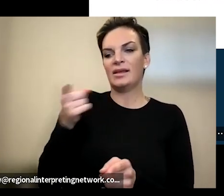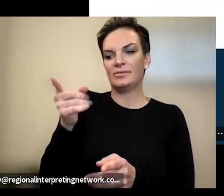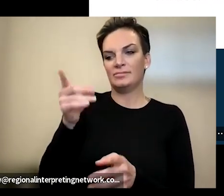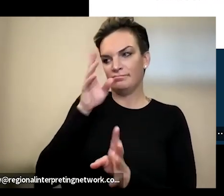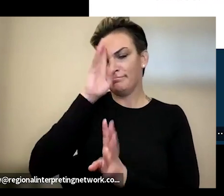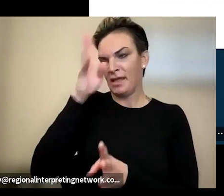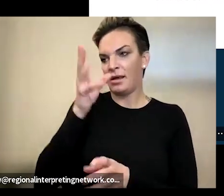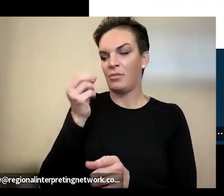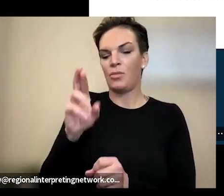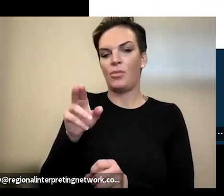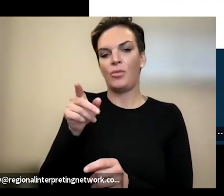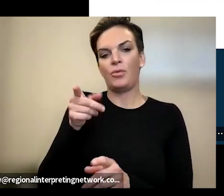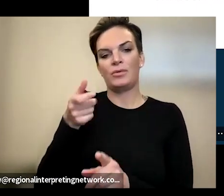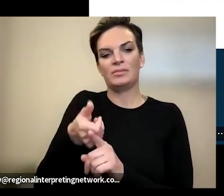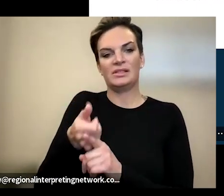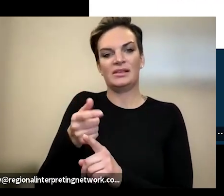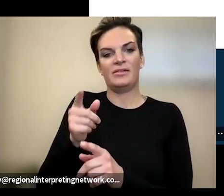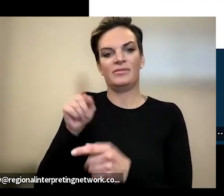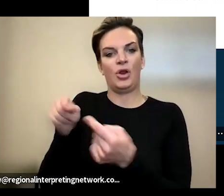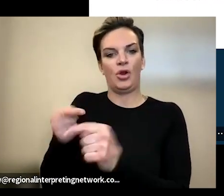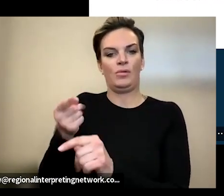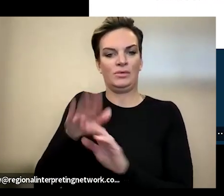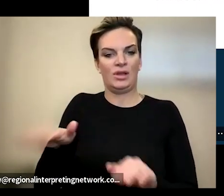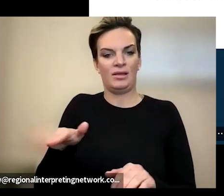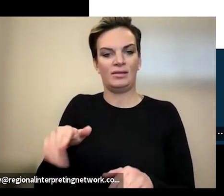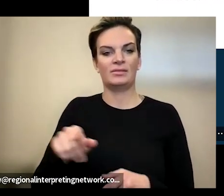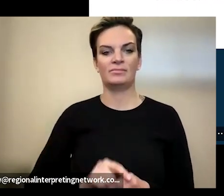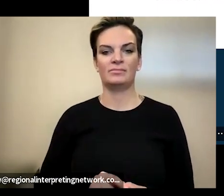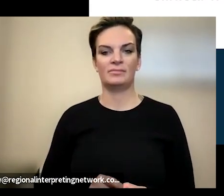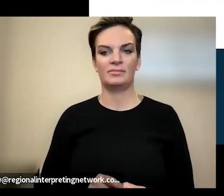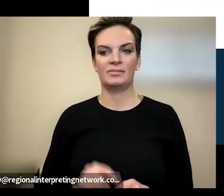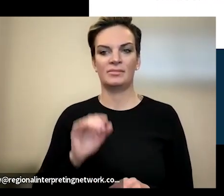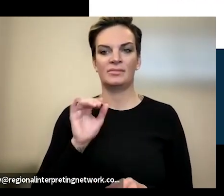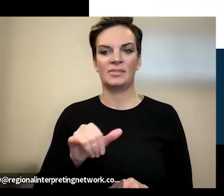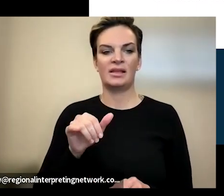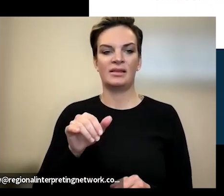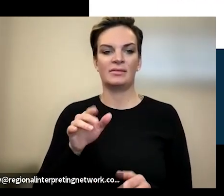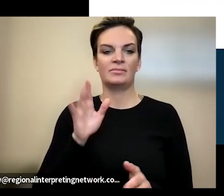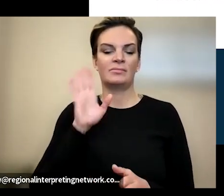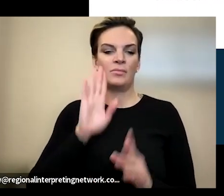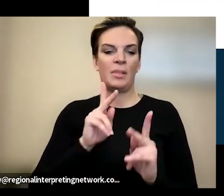weapon that's used against these very irritating mothers, right, who insist on a